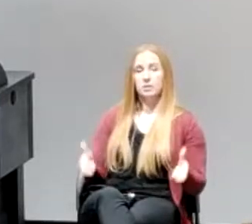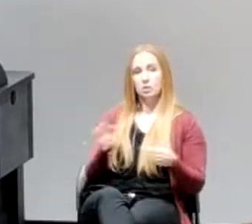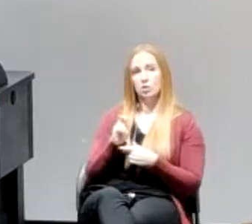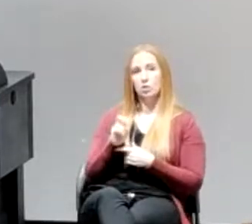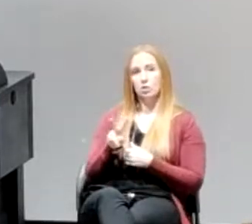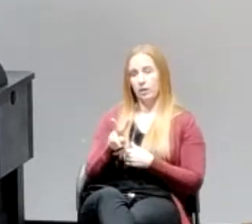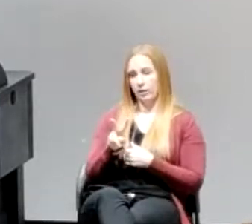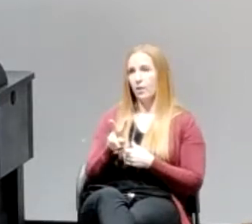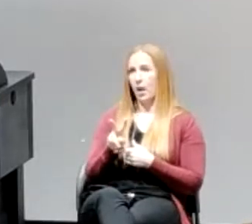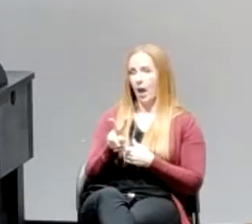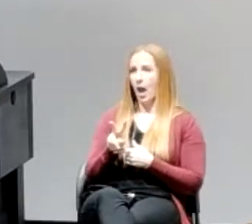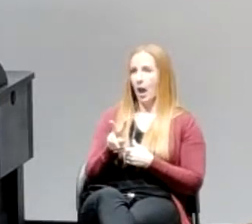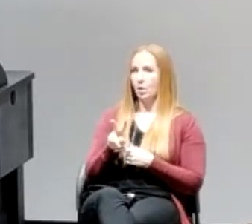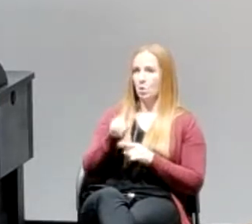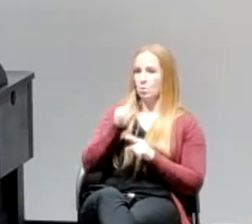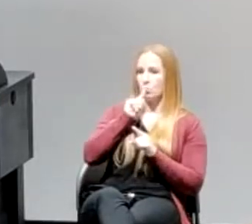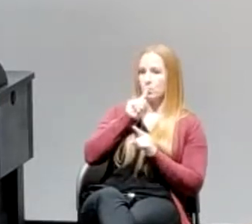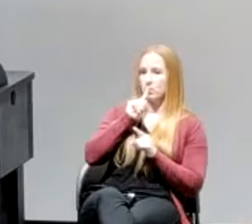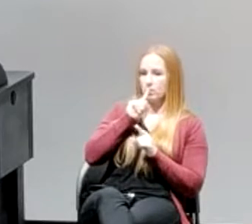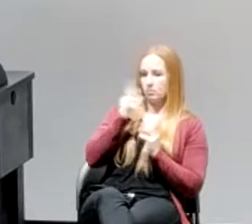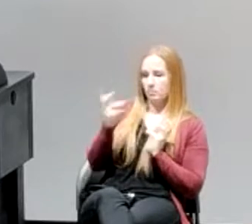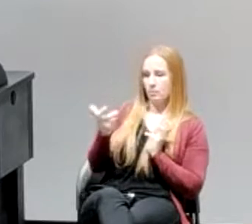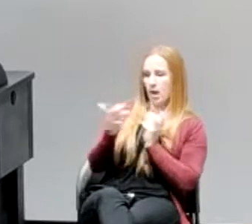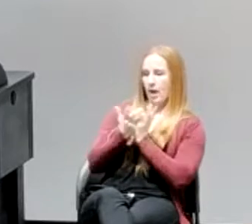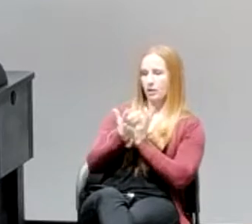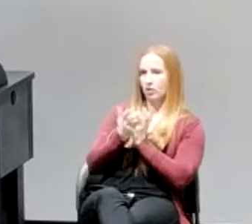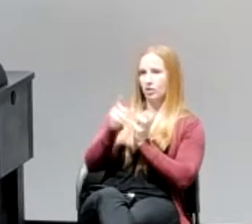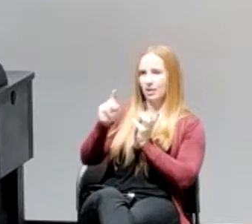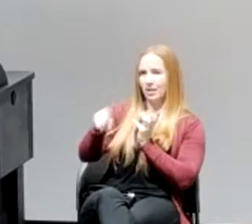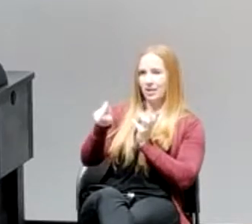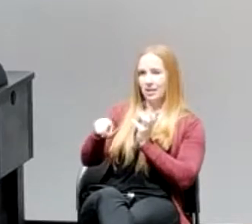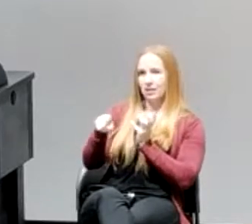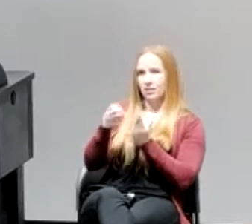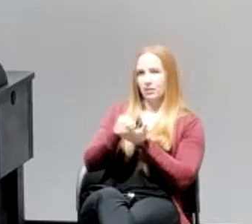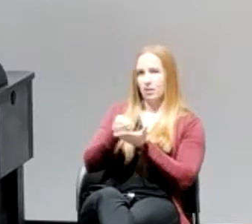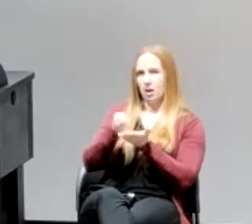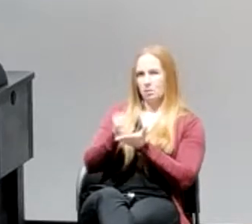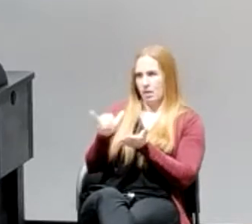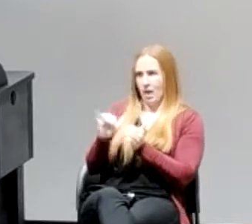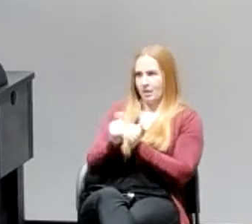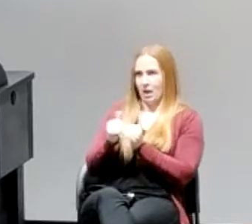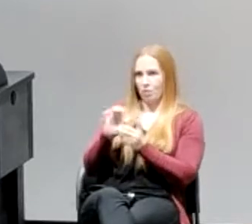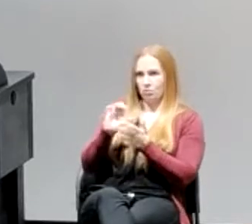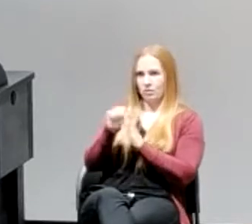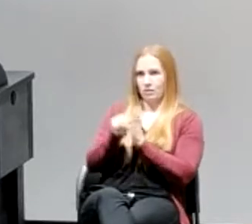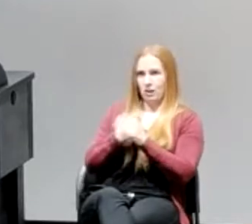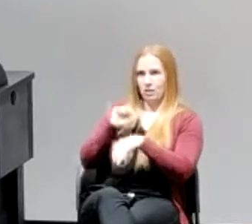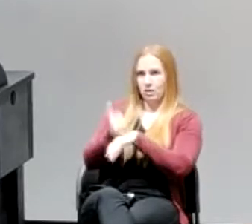First level of qualification handshake service sector and eye contact and you're in and you can go on and be very successful.